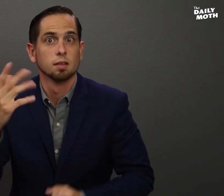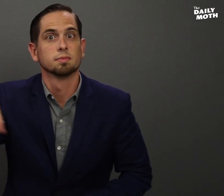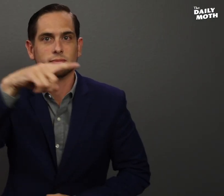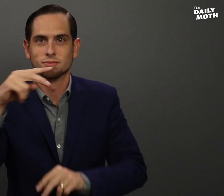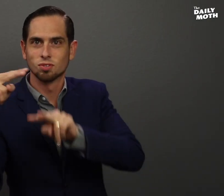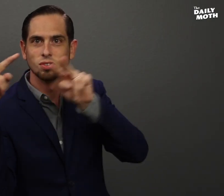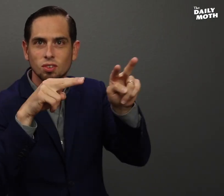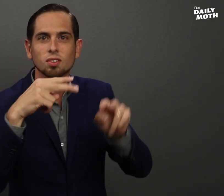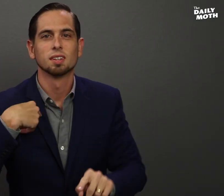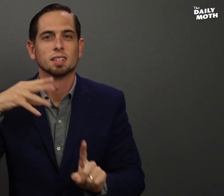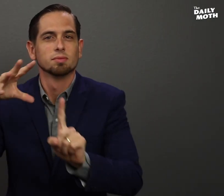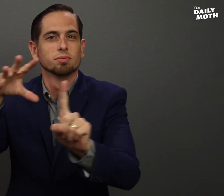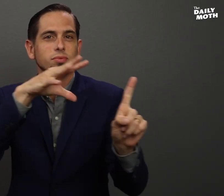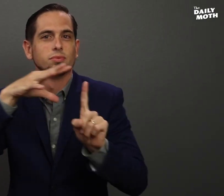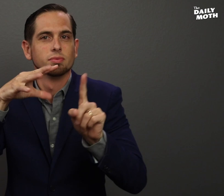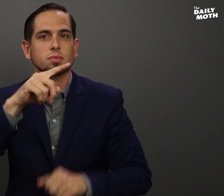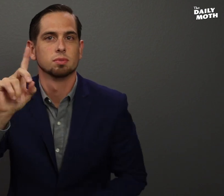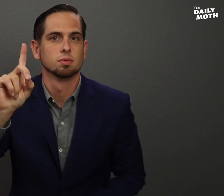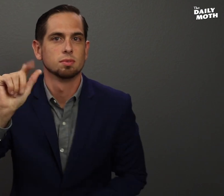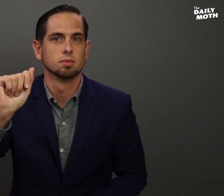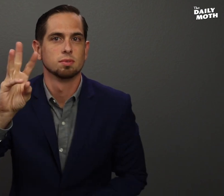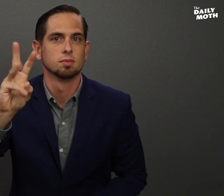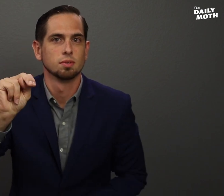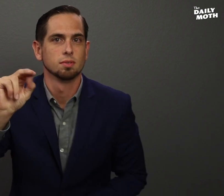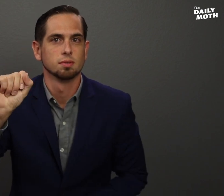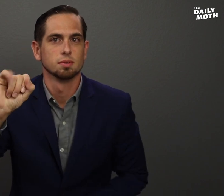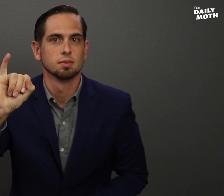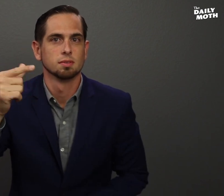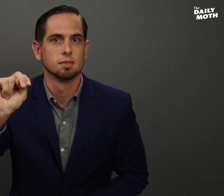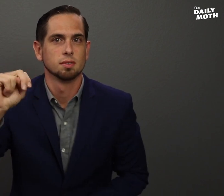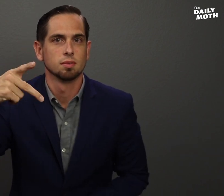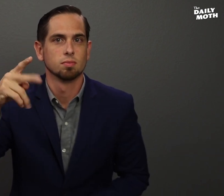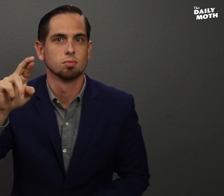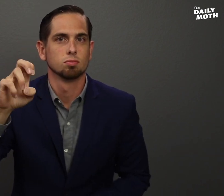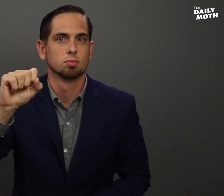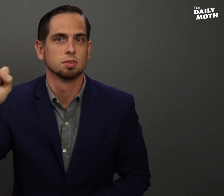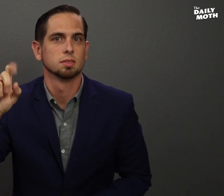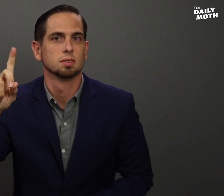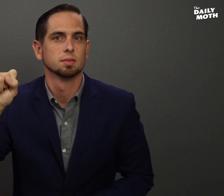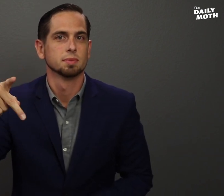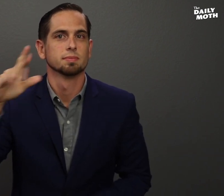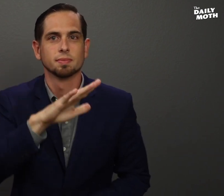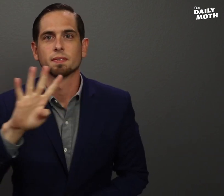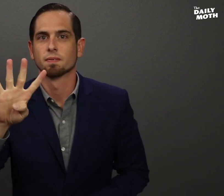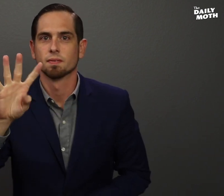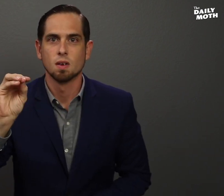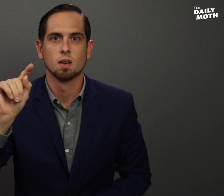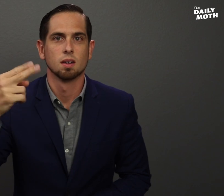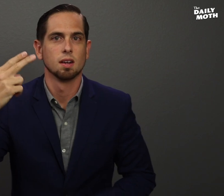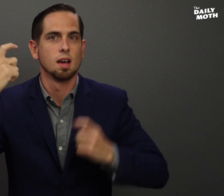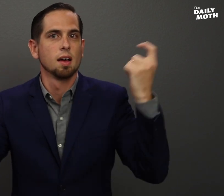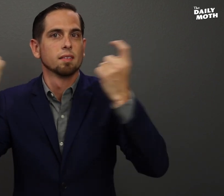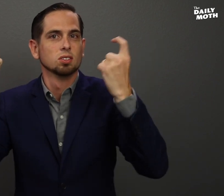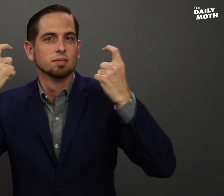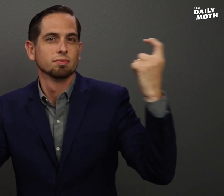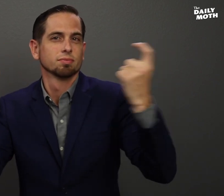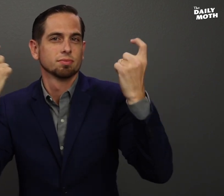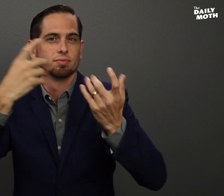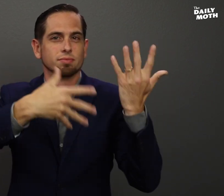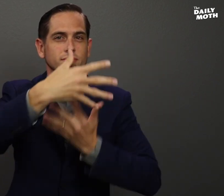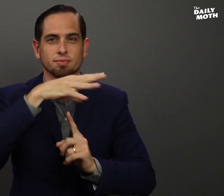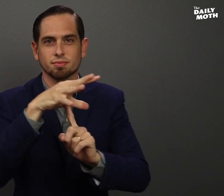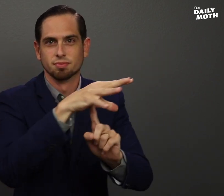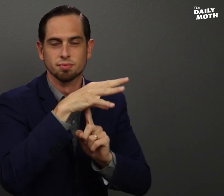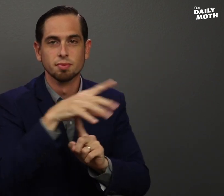Be sure to check out a feature I did on DawnSignPress 40th anniversary celebration!